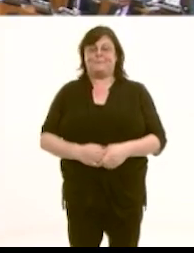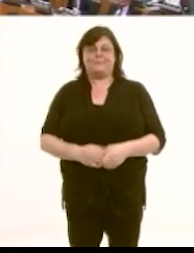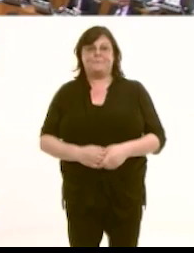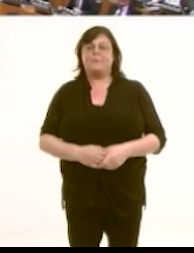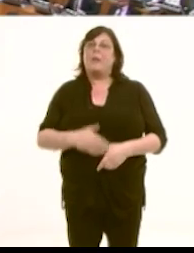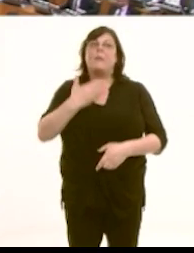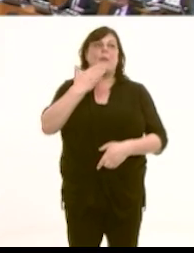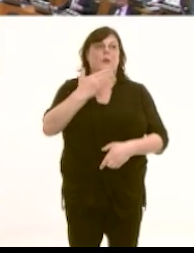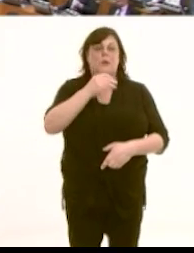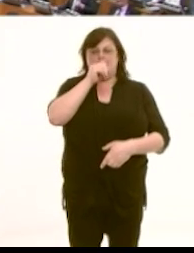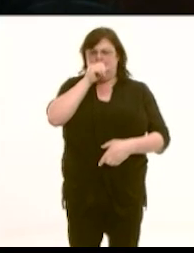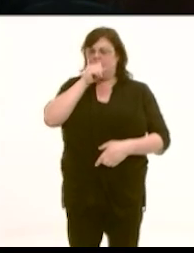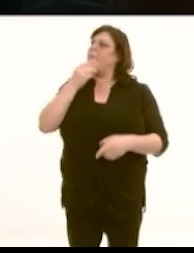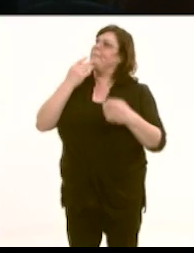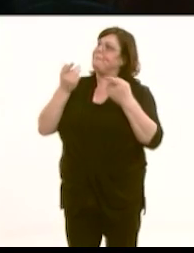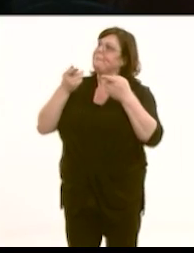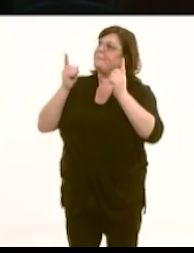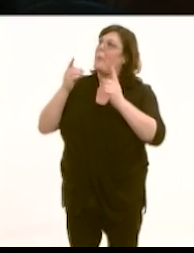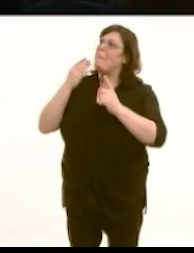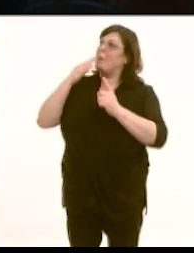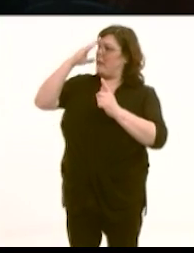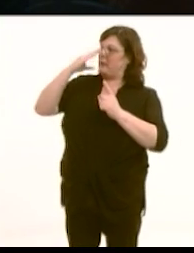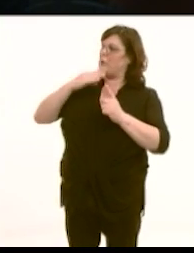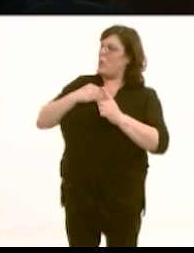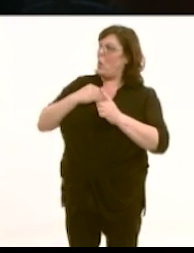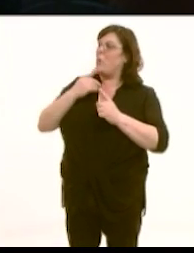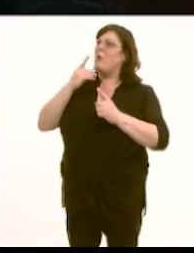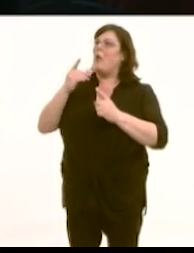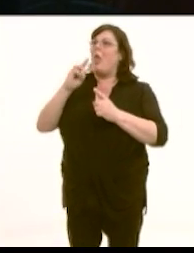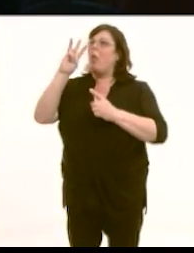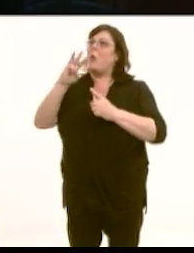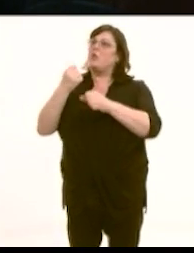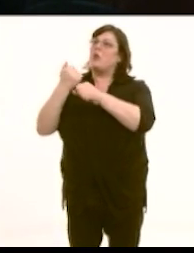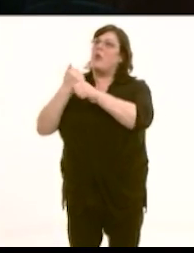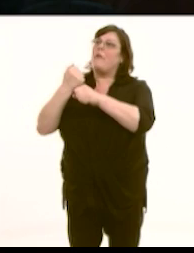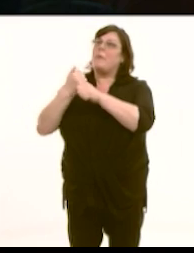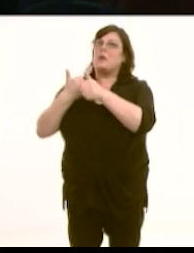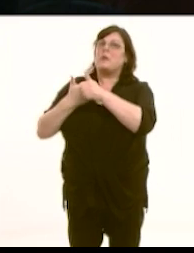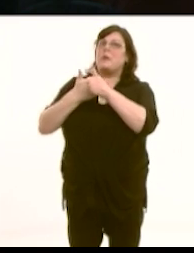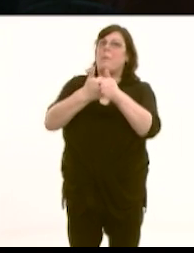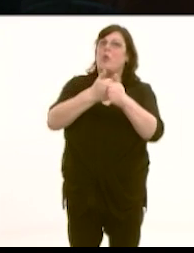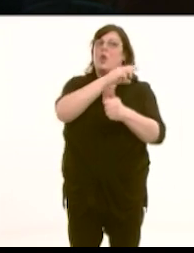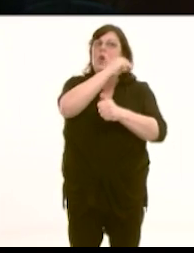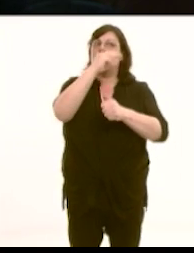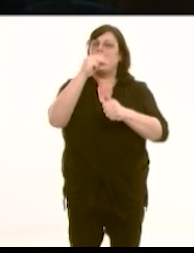Will the First Minister provide an update on how the Welsh Government is supporting the Swansea bay city deal proposal?